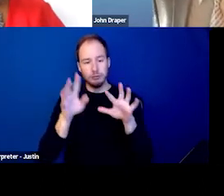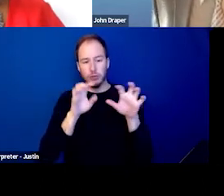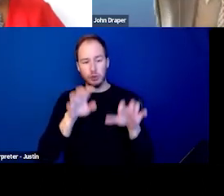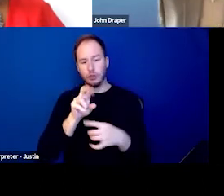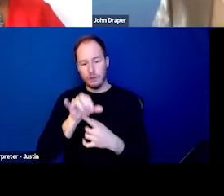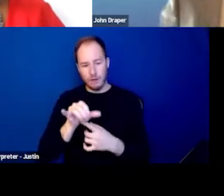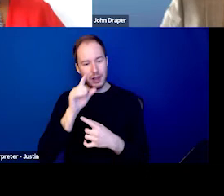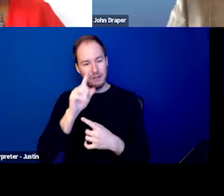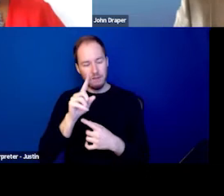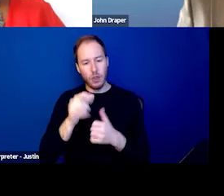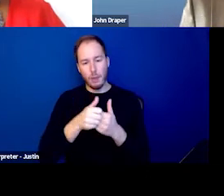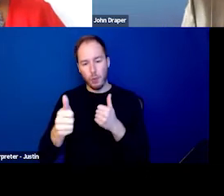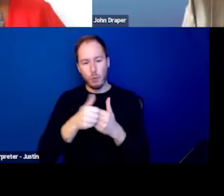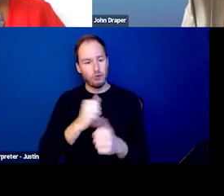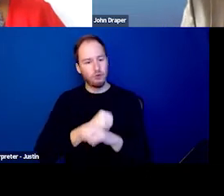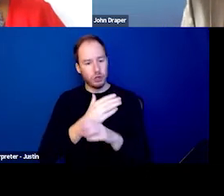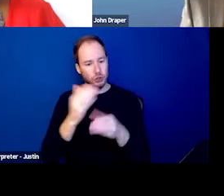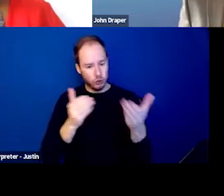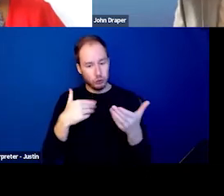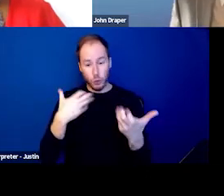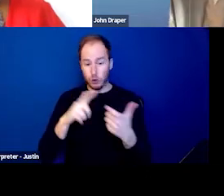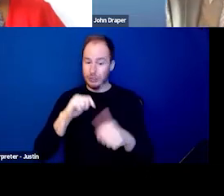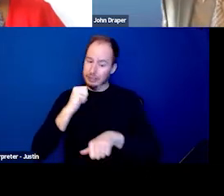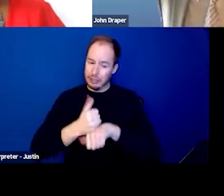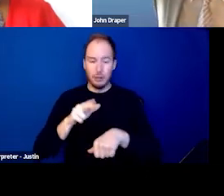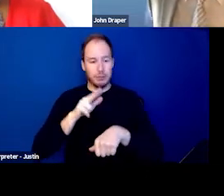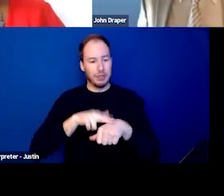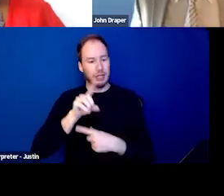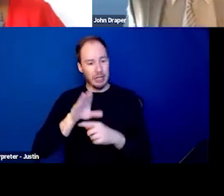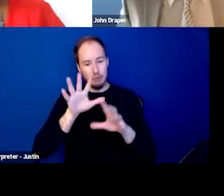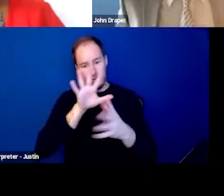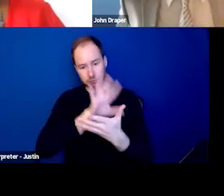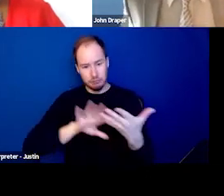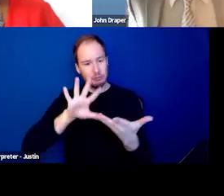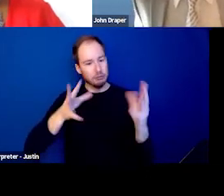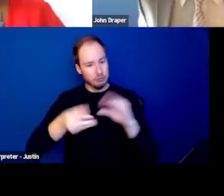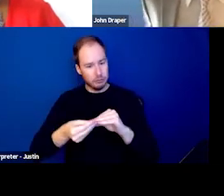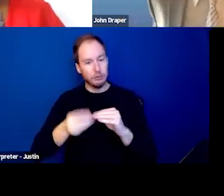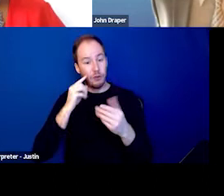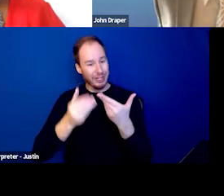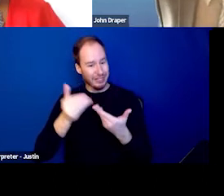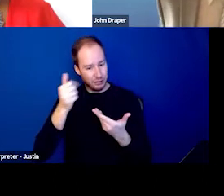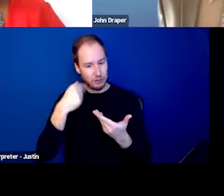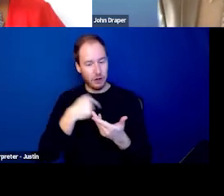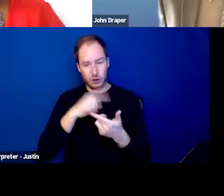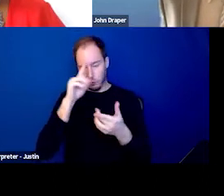We hope to eventually not only build a national database of mobile crisis teams to make it easier for us to dispatch them,